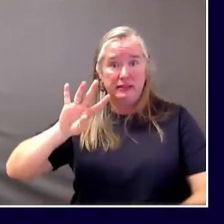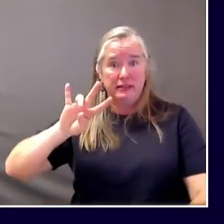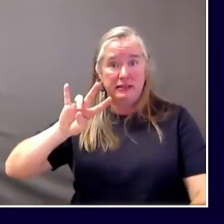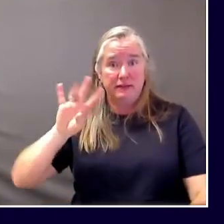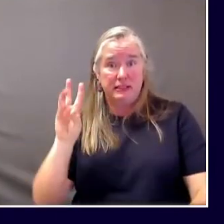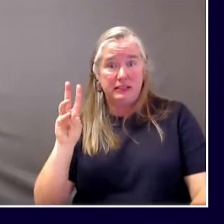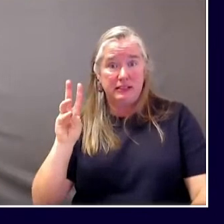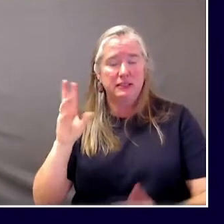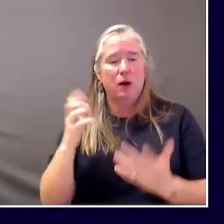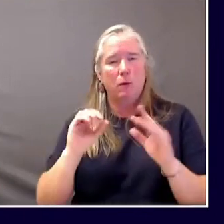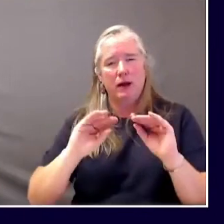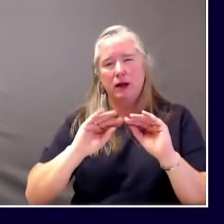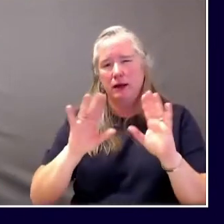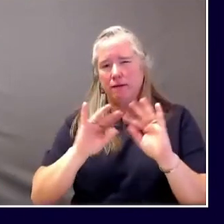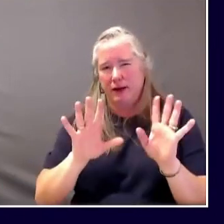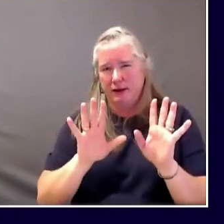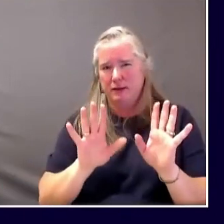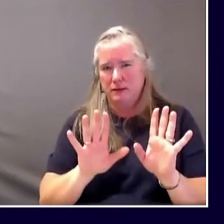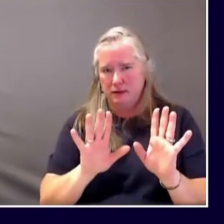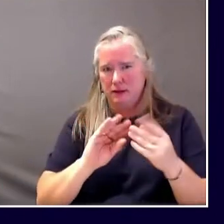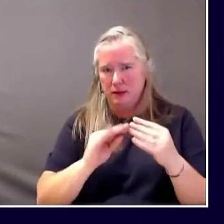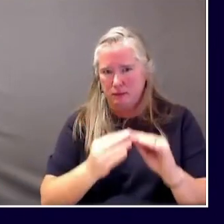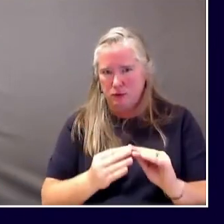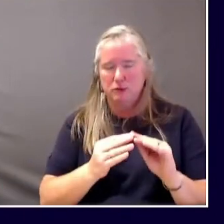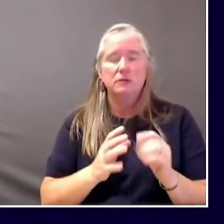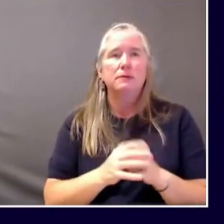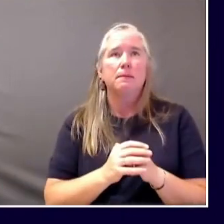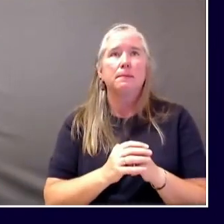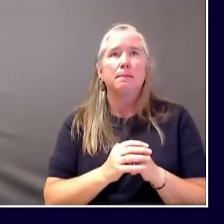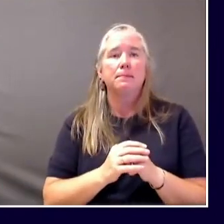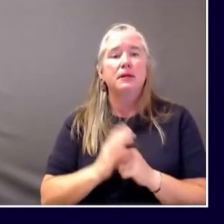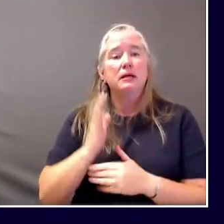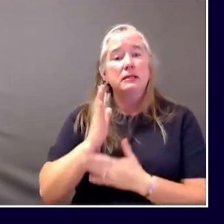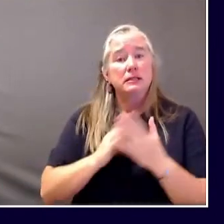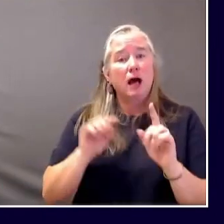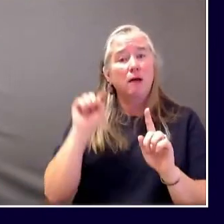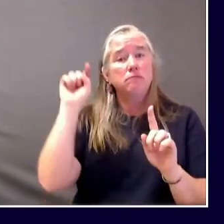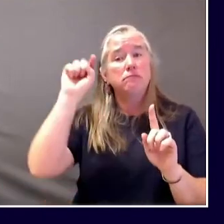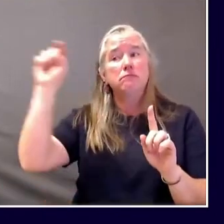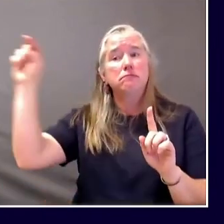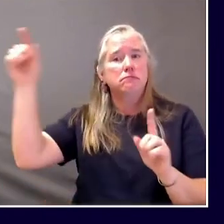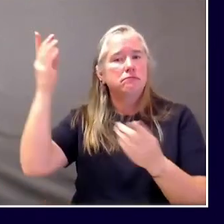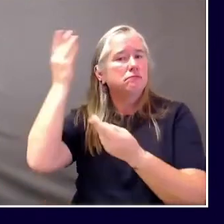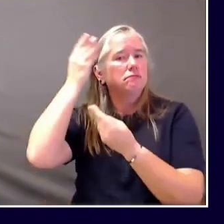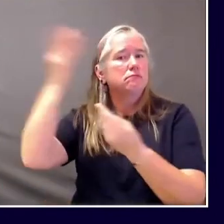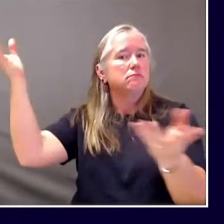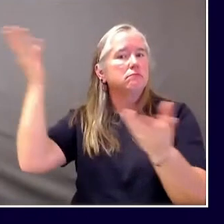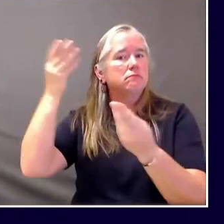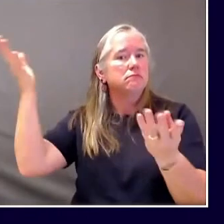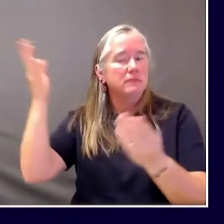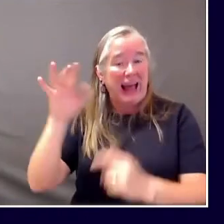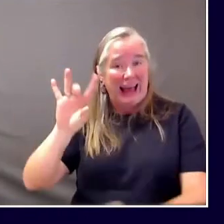clarify that there have been because there's been some reporting that the